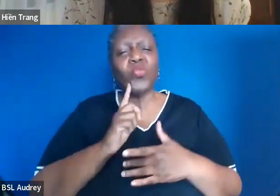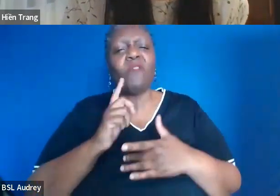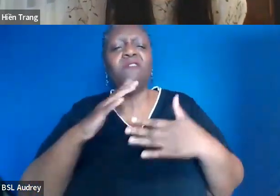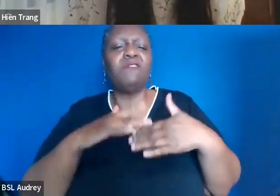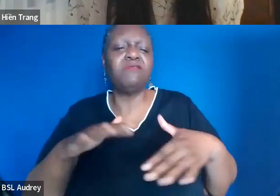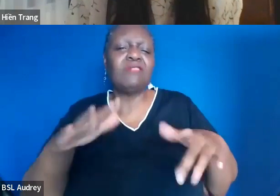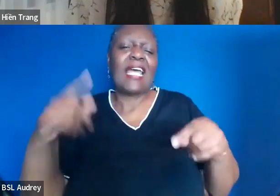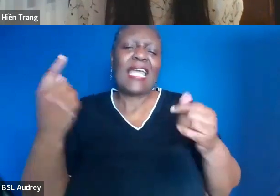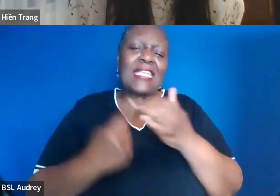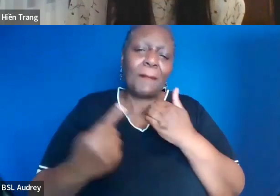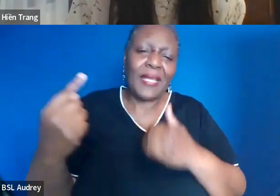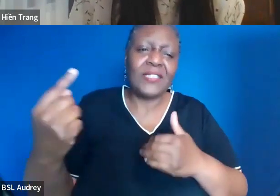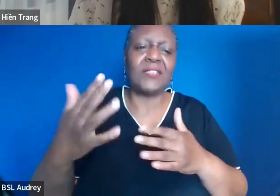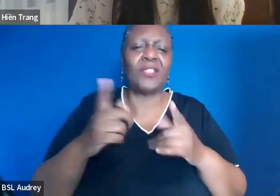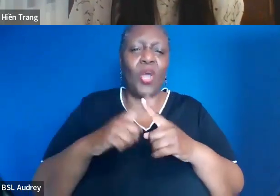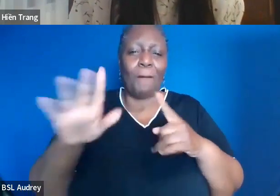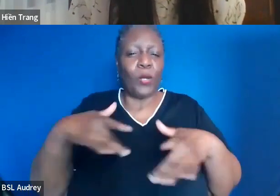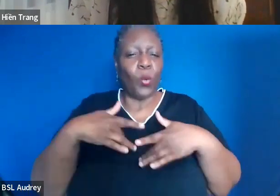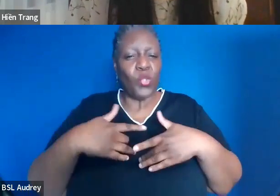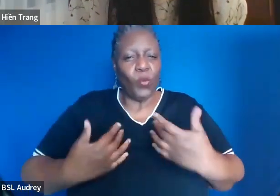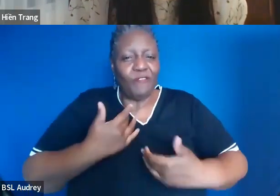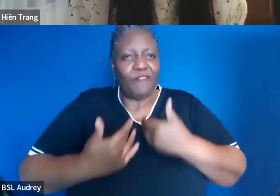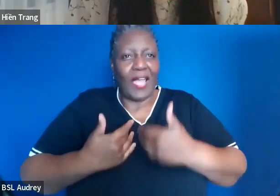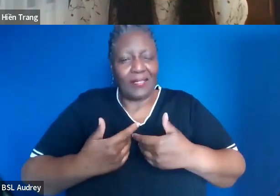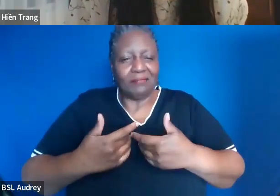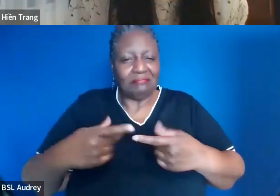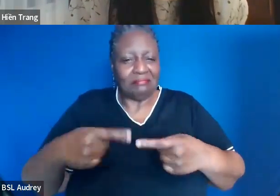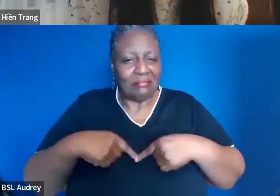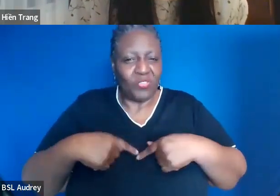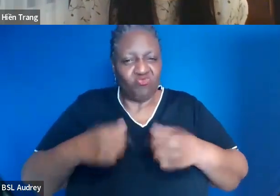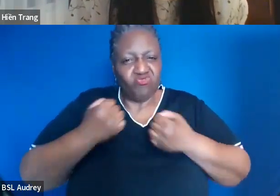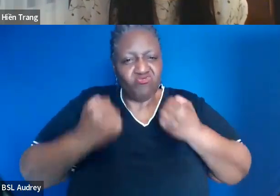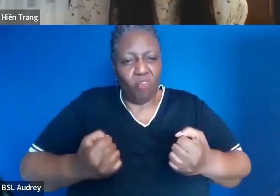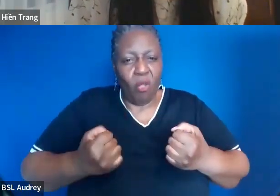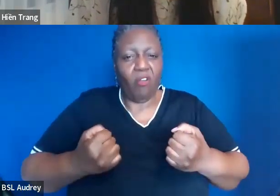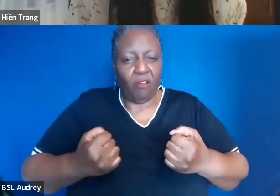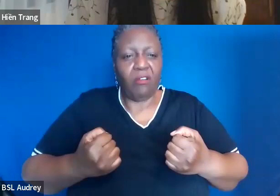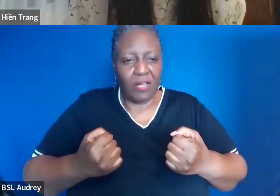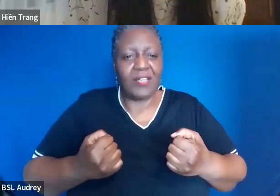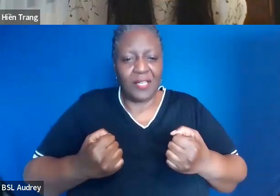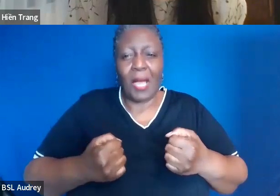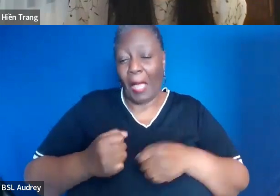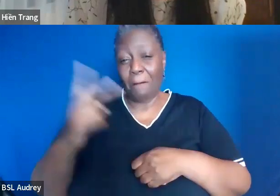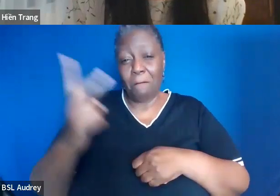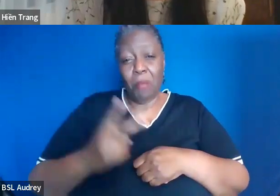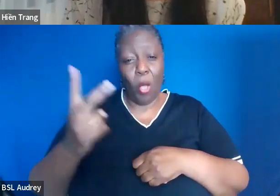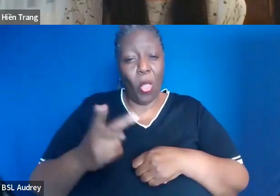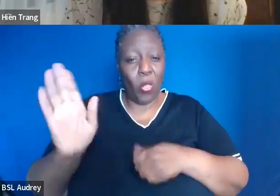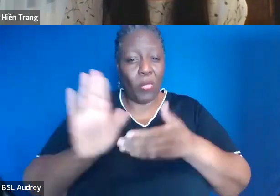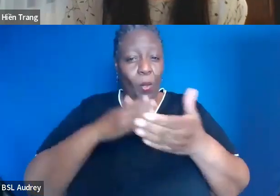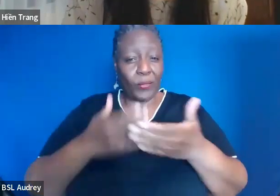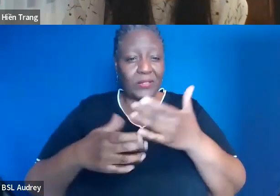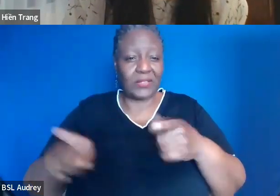um independence and of a fiery spirit in both poetry and he and poetry spanning centuries